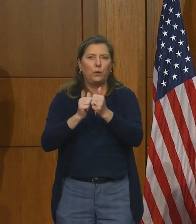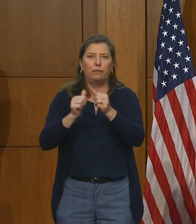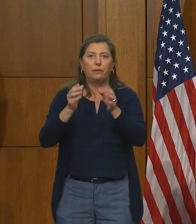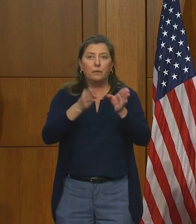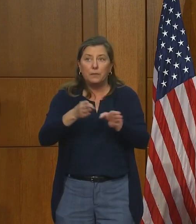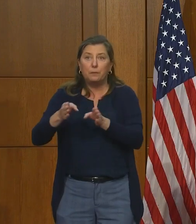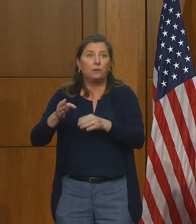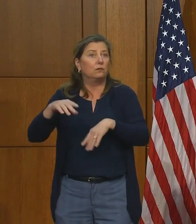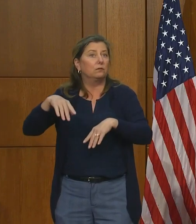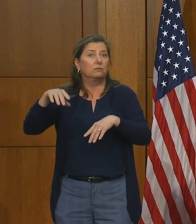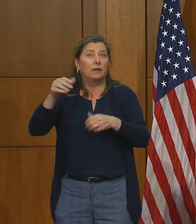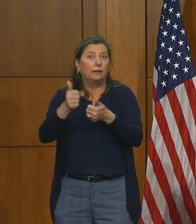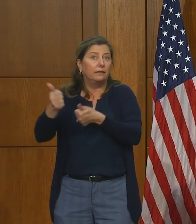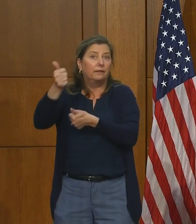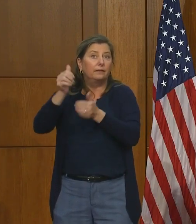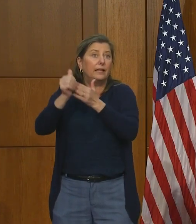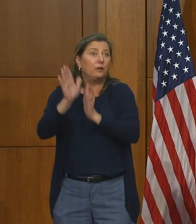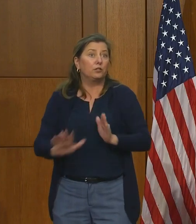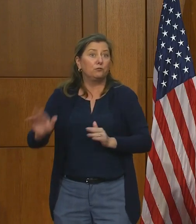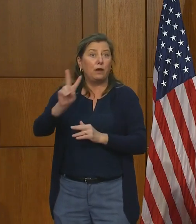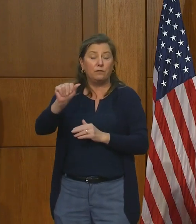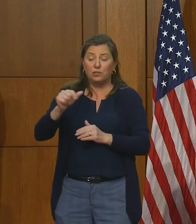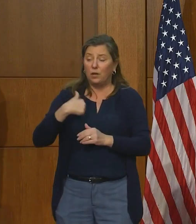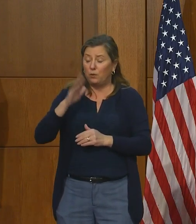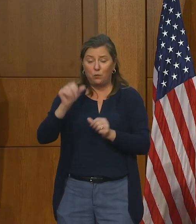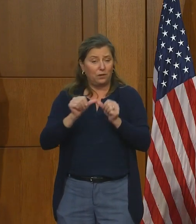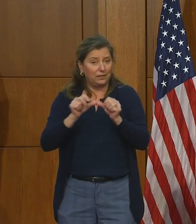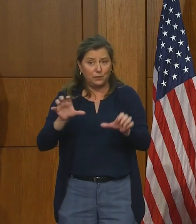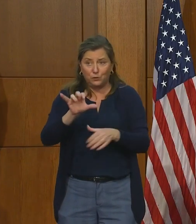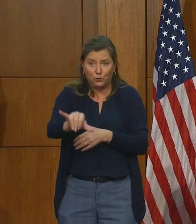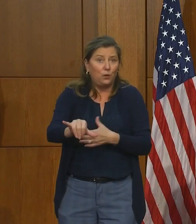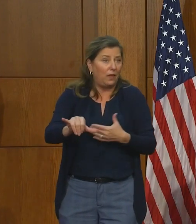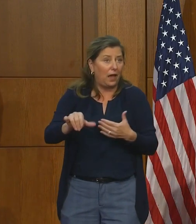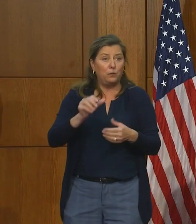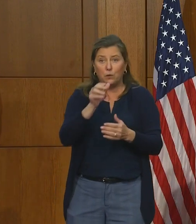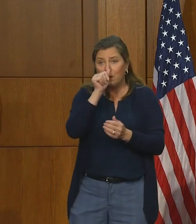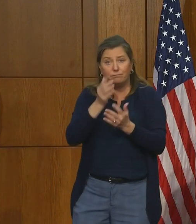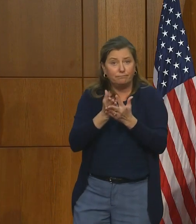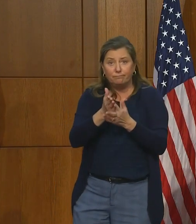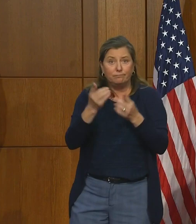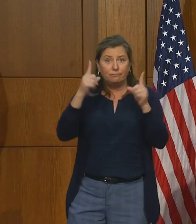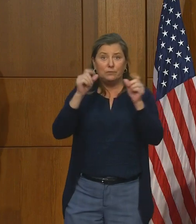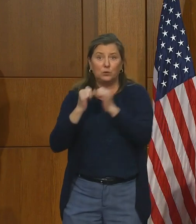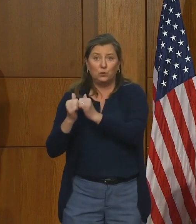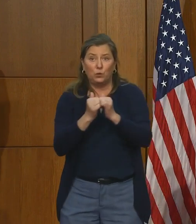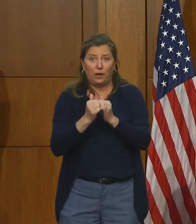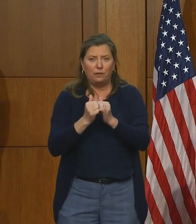UNDERSTAND THAT OUR UP IN THE- ARE AND I CAN JUST SAY THAT WE